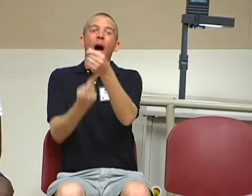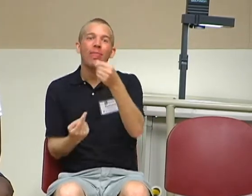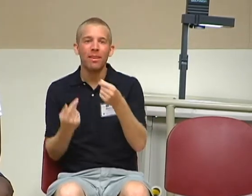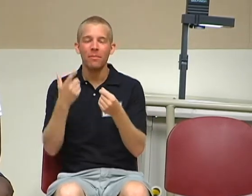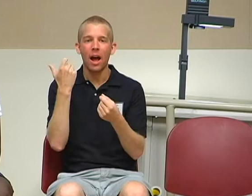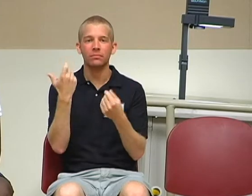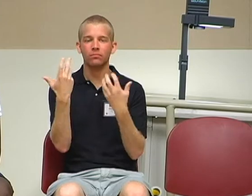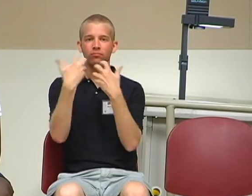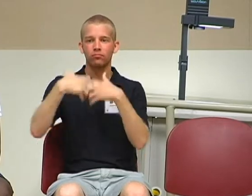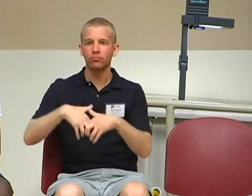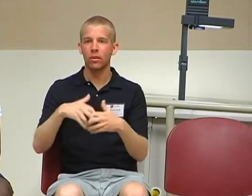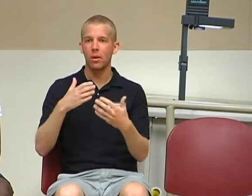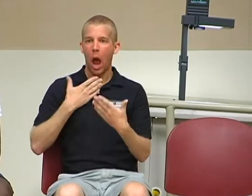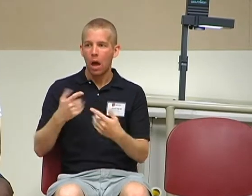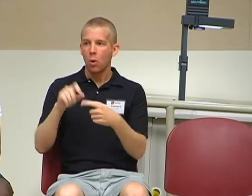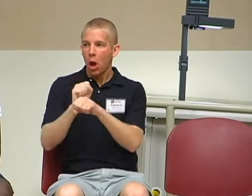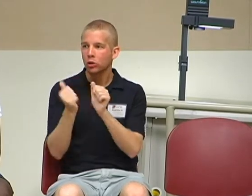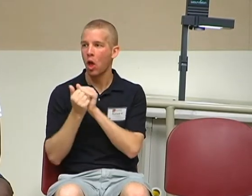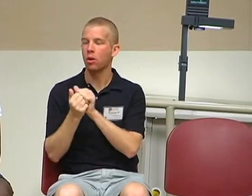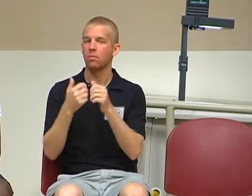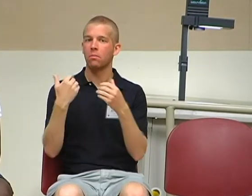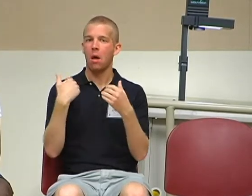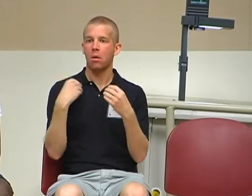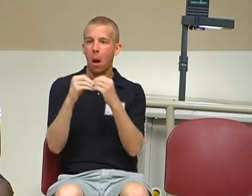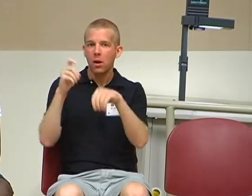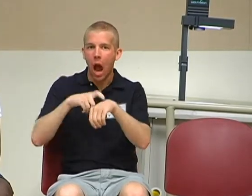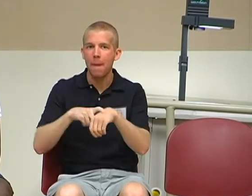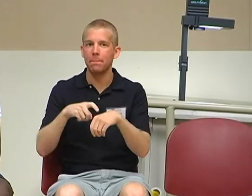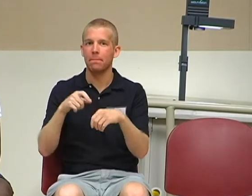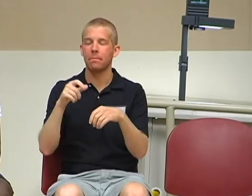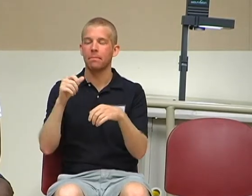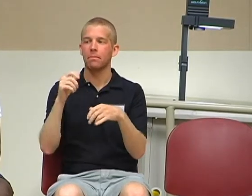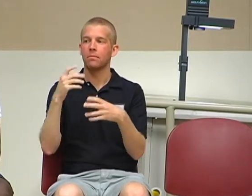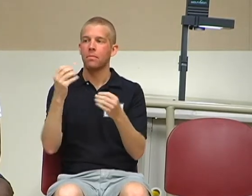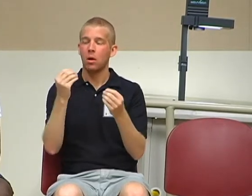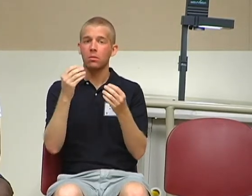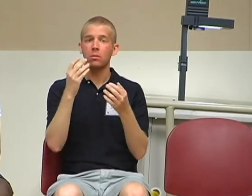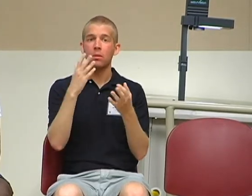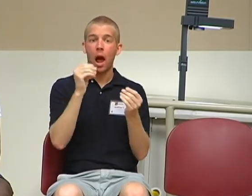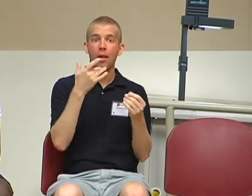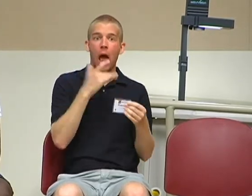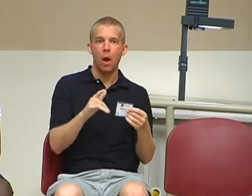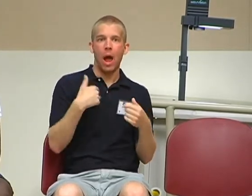I was thankful that I had both of these interpreters with me because we all worked together and